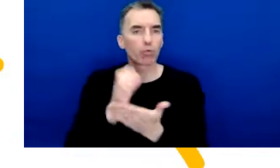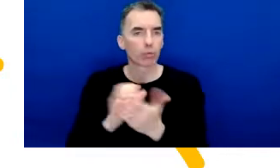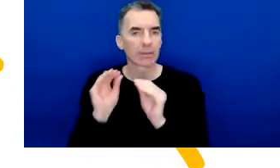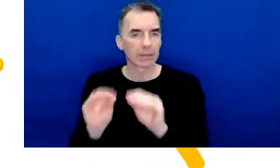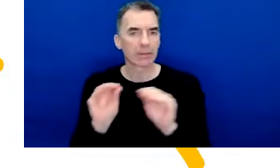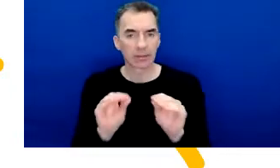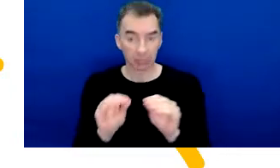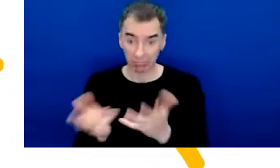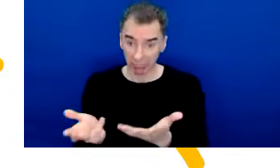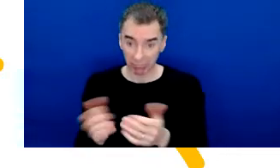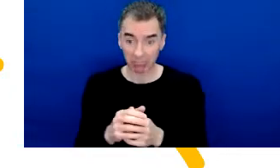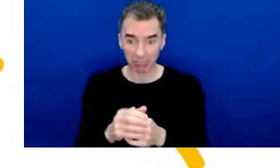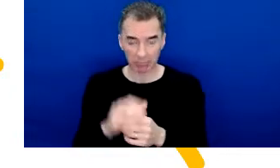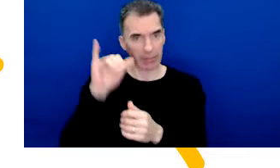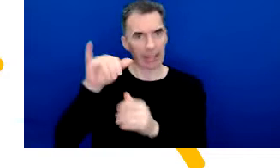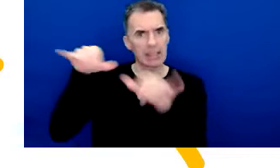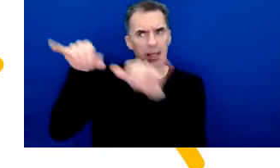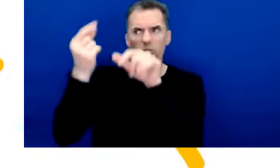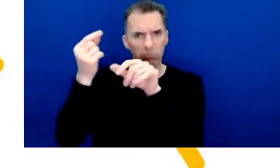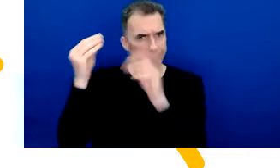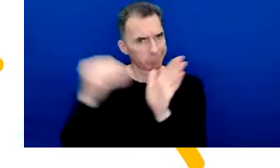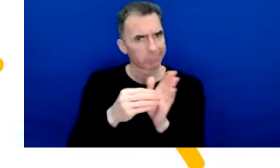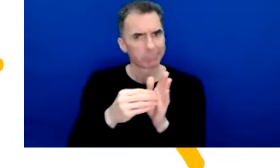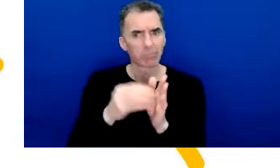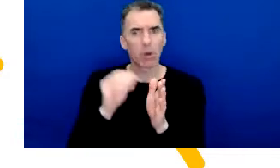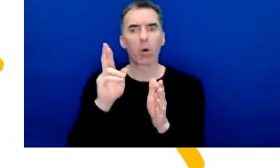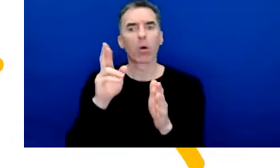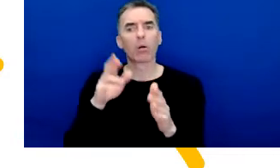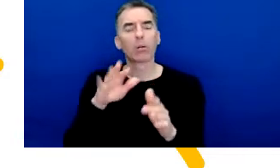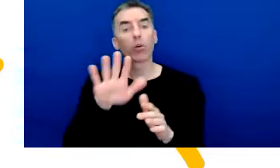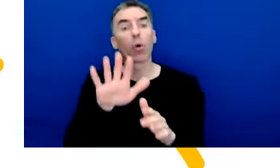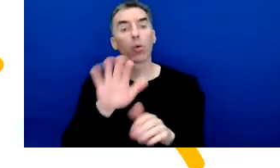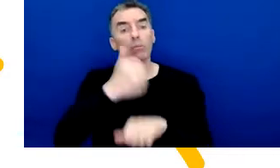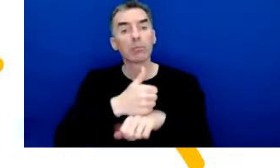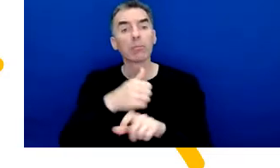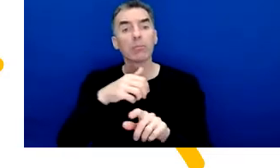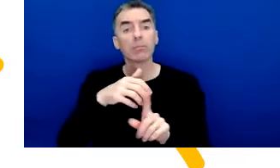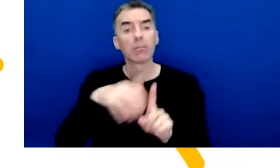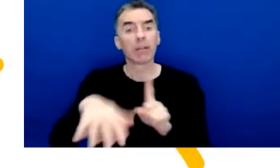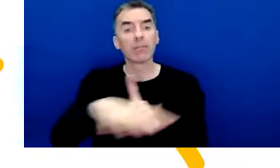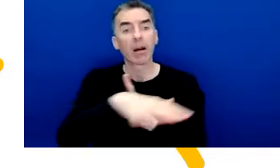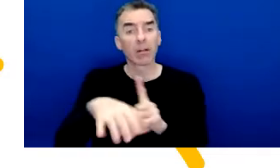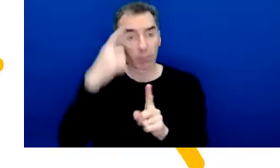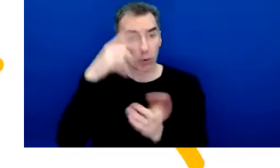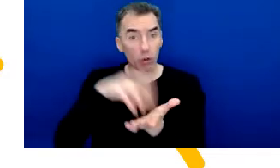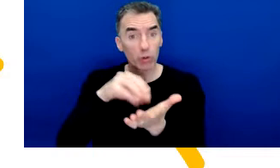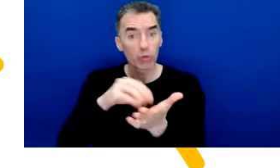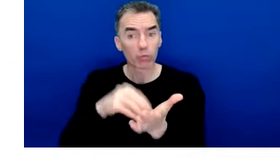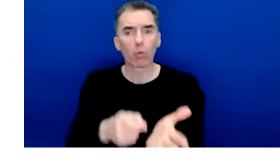And then just what's appropriate for the learning environment that you're creating. Those are some of the optional policies that you can include.